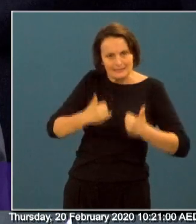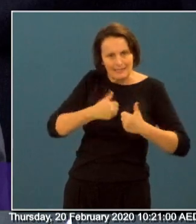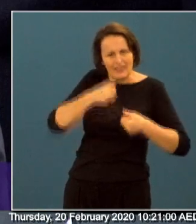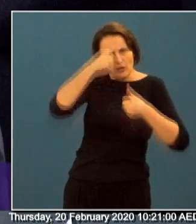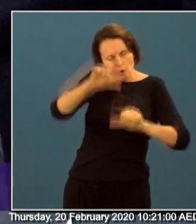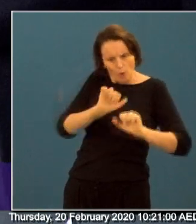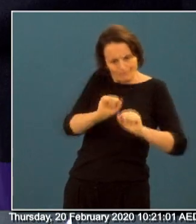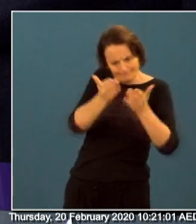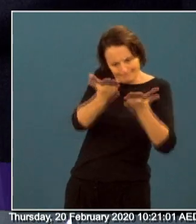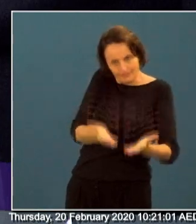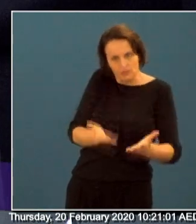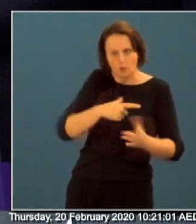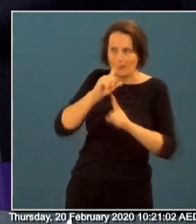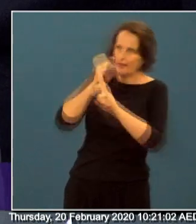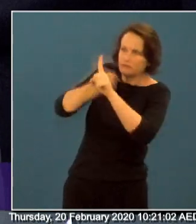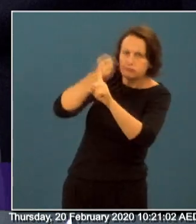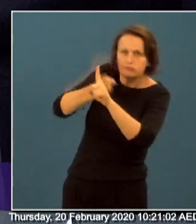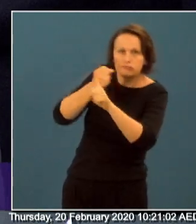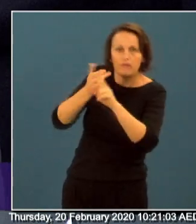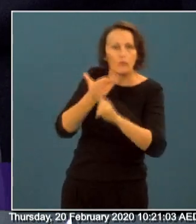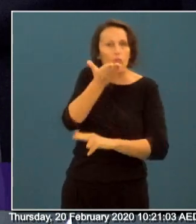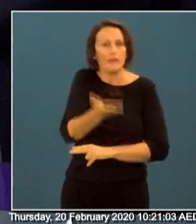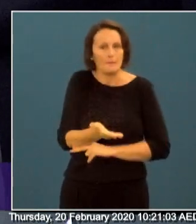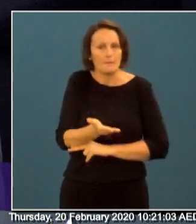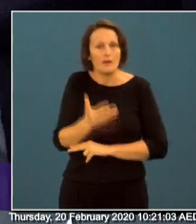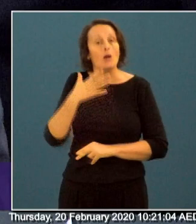there needs to be a reciprocal recognition on the part